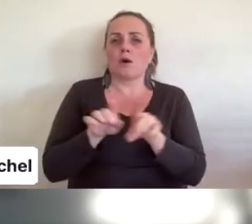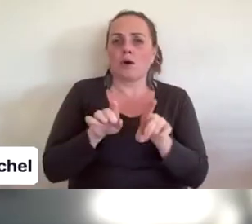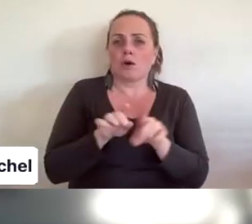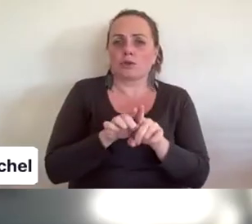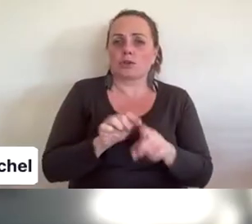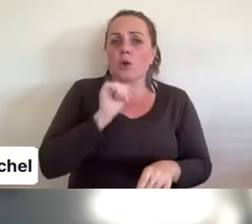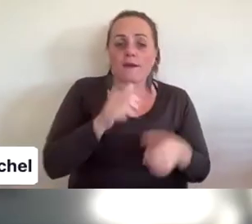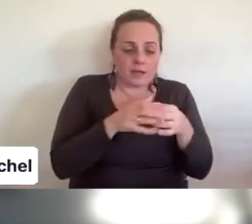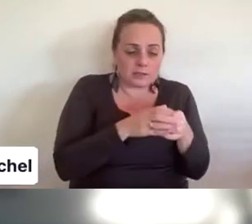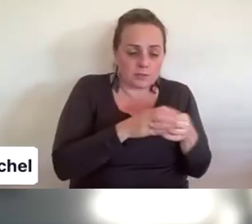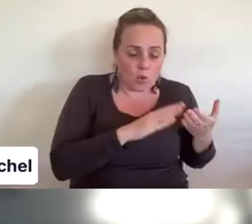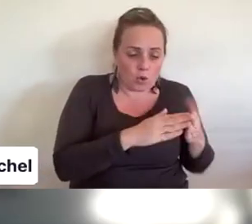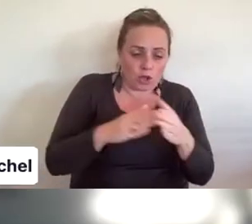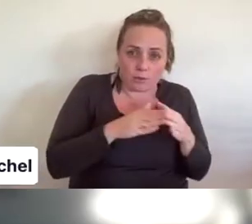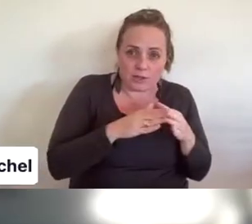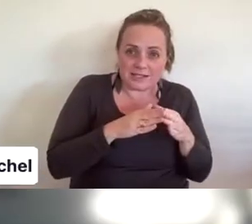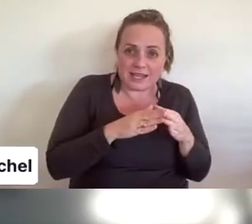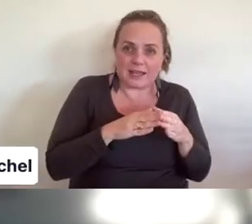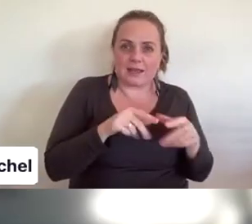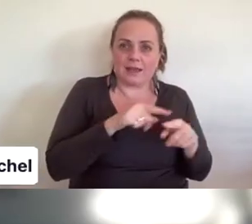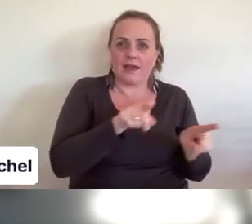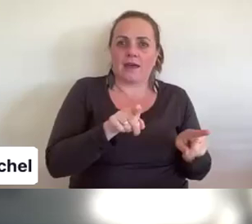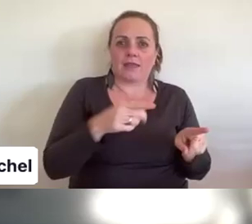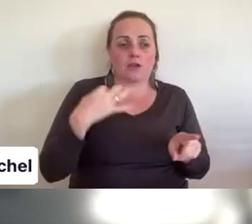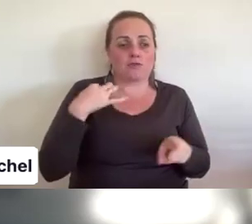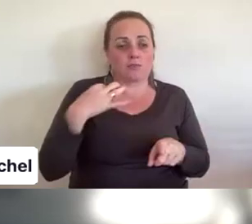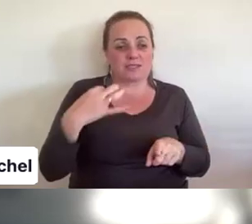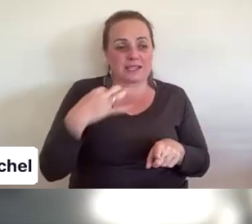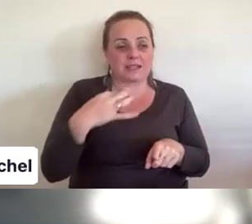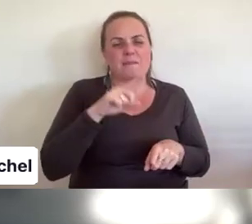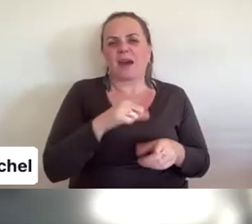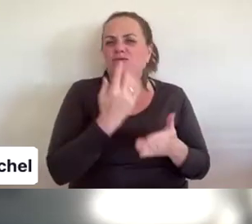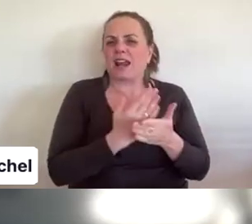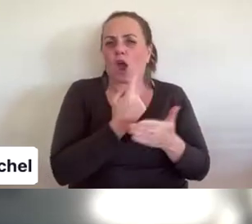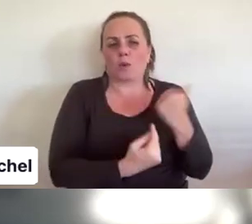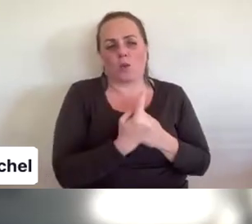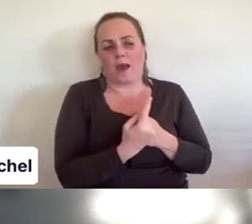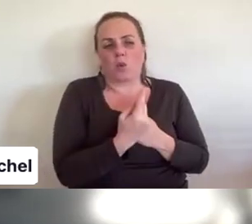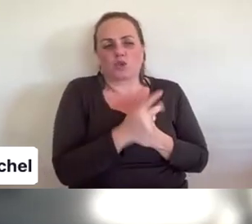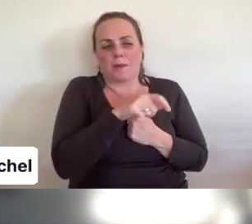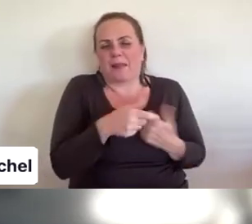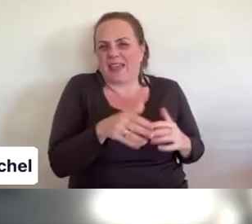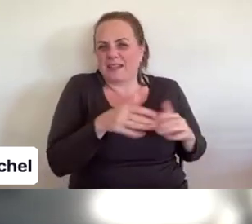community is said to be represented by only one or two people, right? Over simplifying the diversity